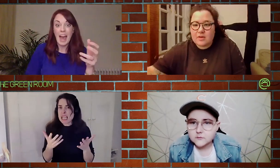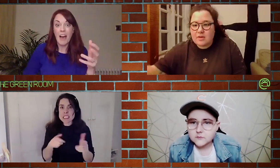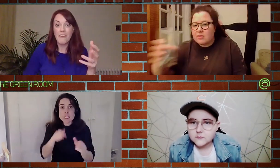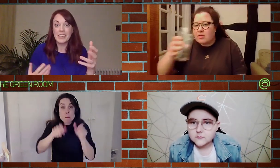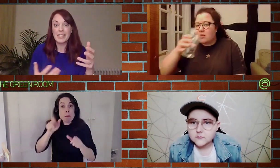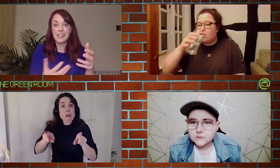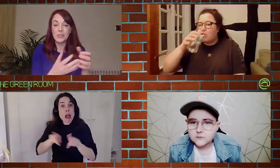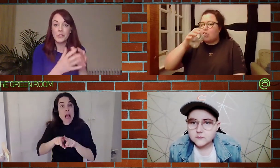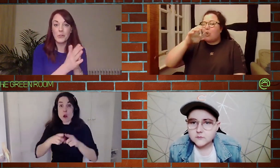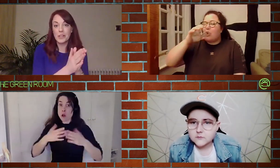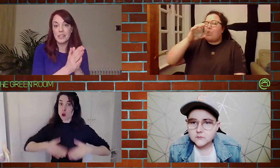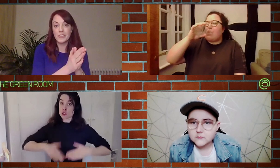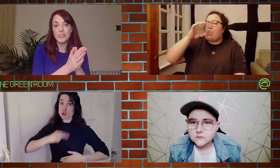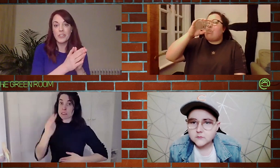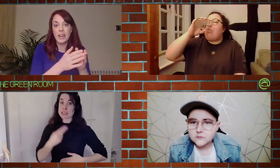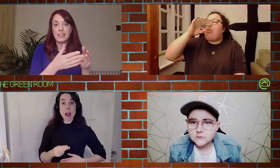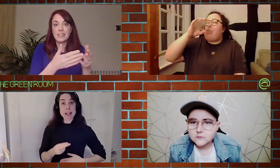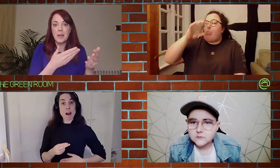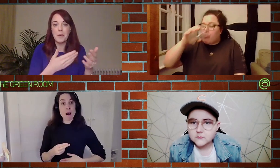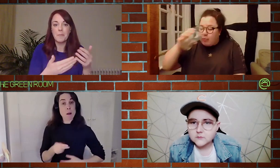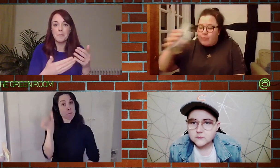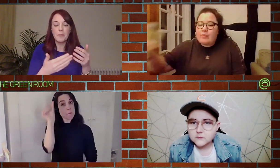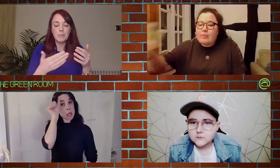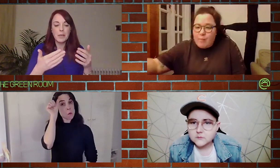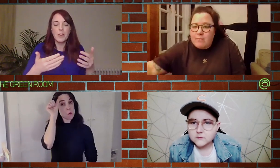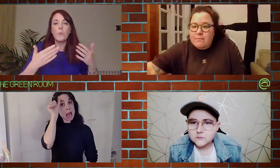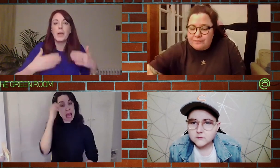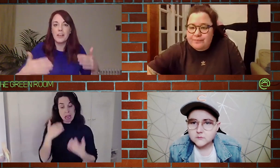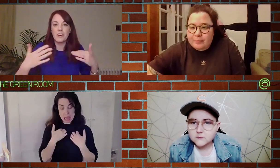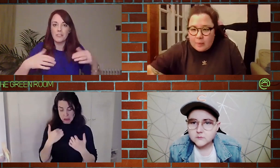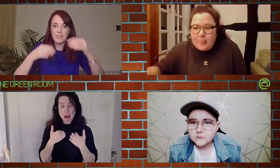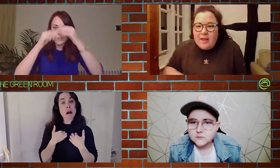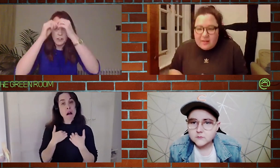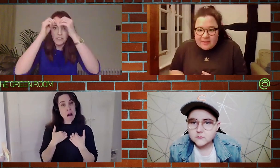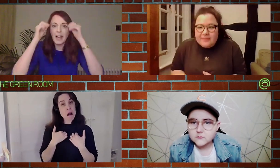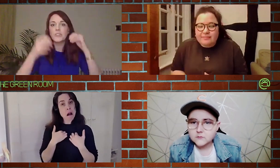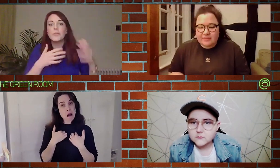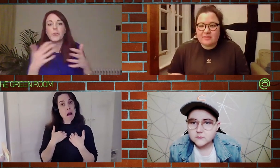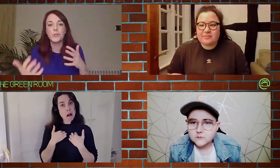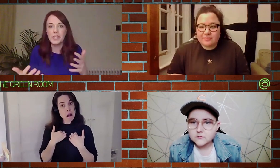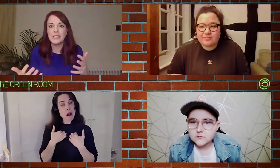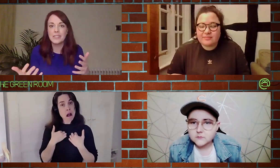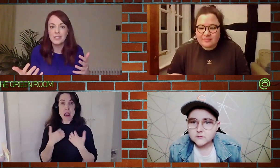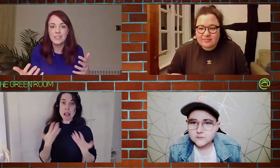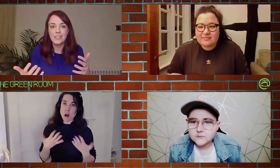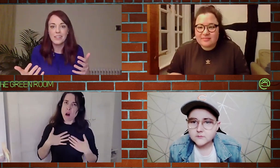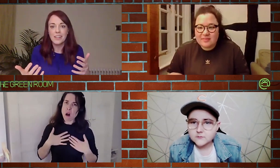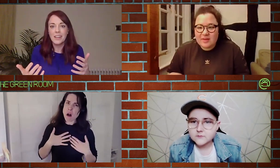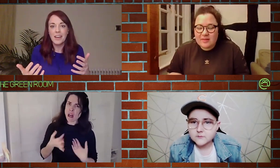Having the knowledge and being aware enough to sort of ask you what you need.